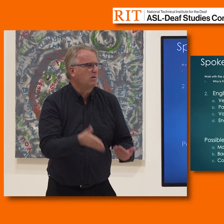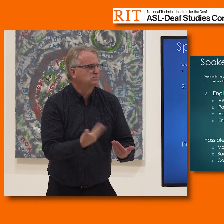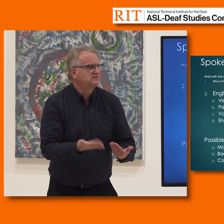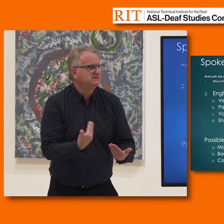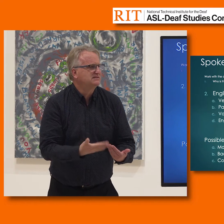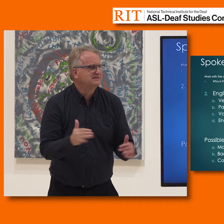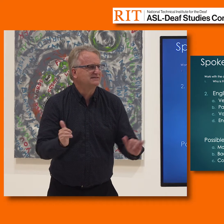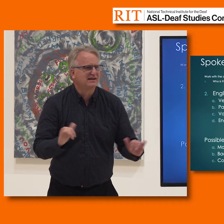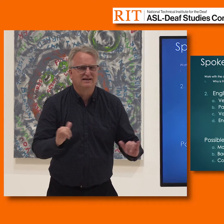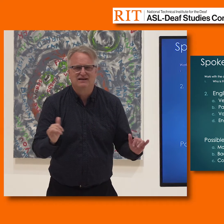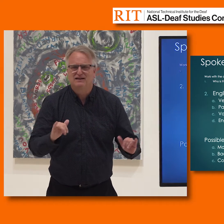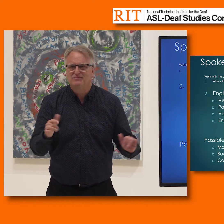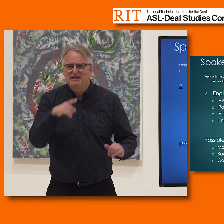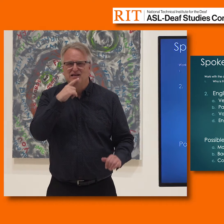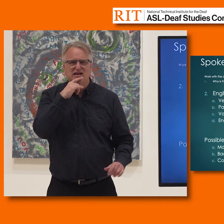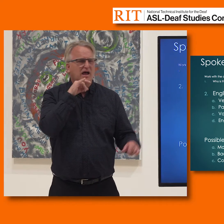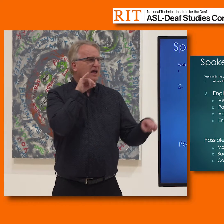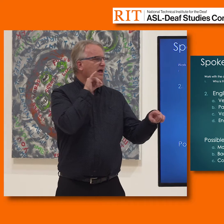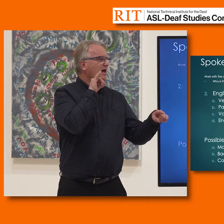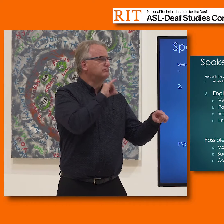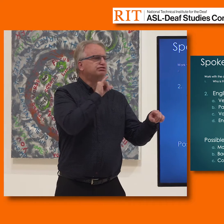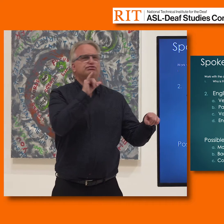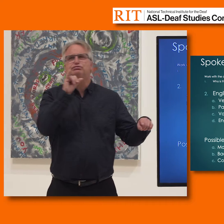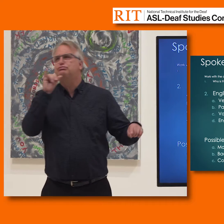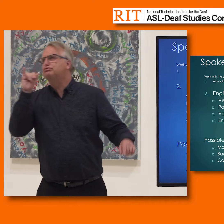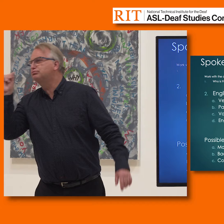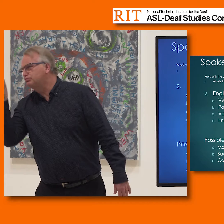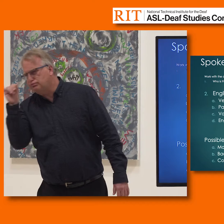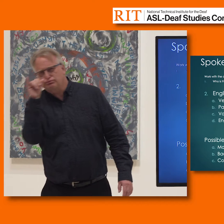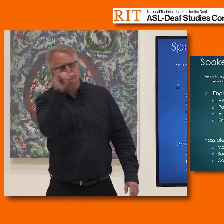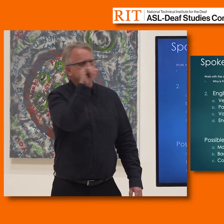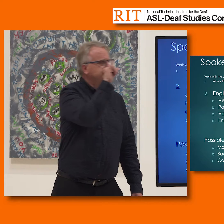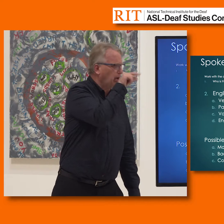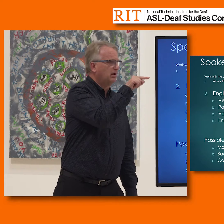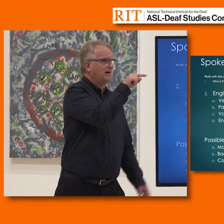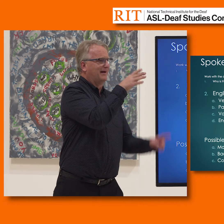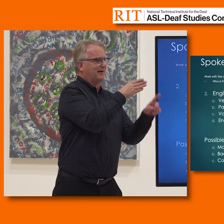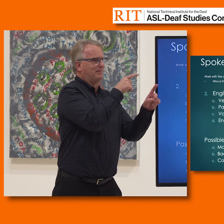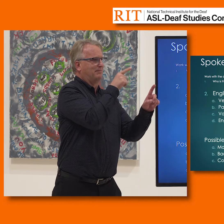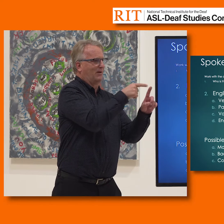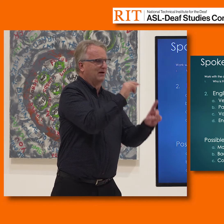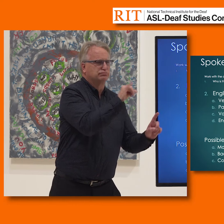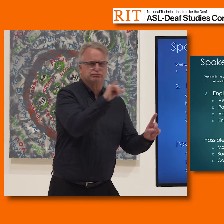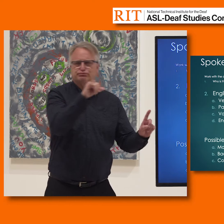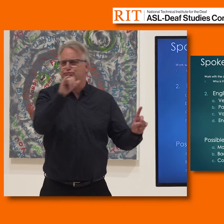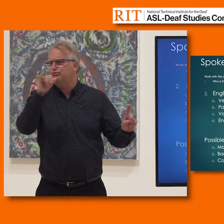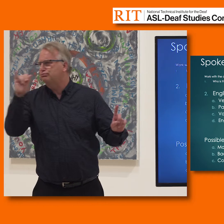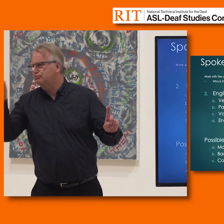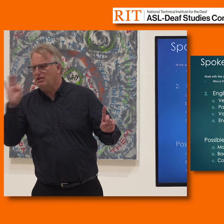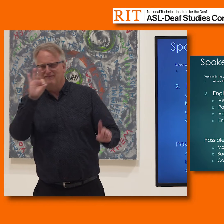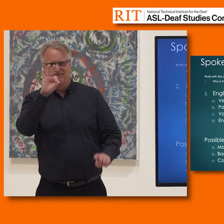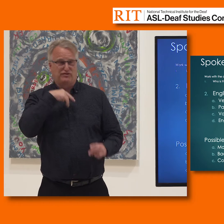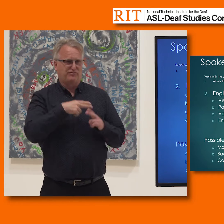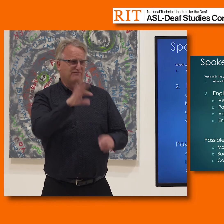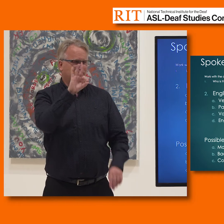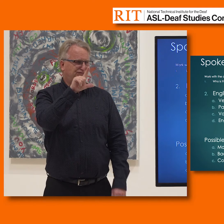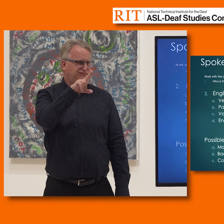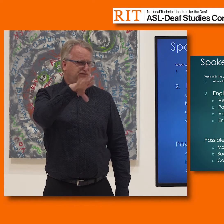much like a way, much like the way a CDI will work, they may work with what we call main point interpreting.